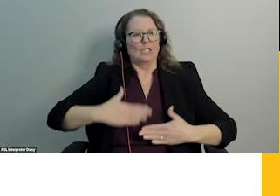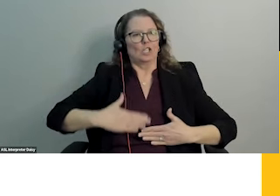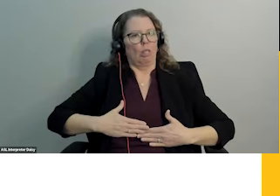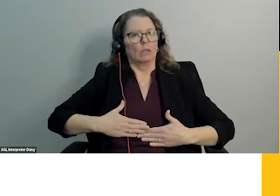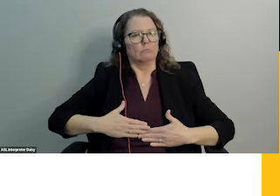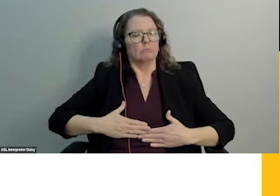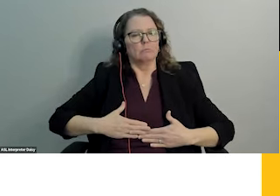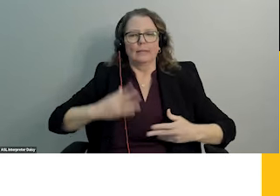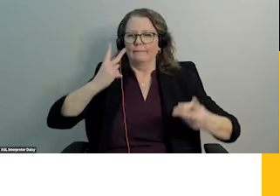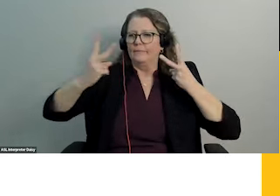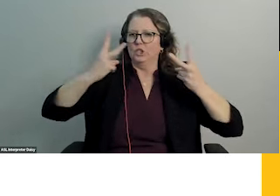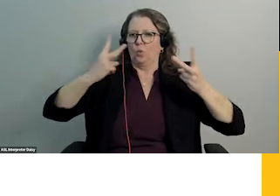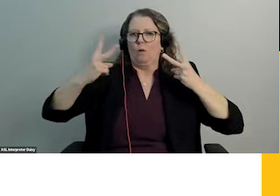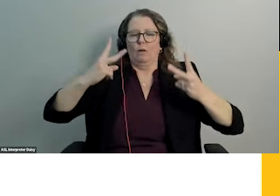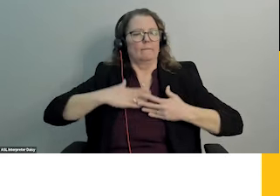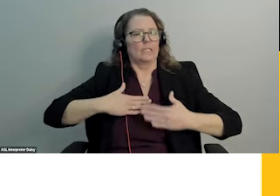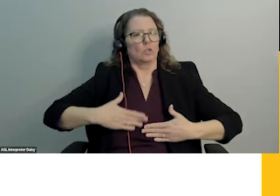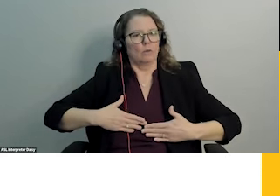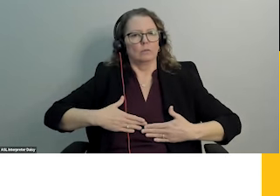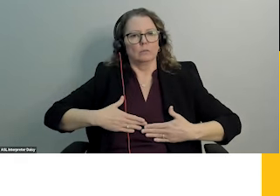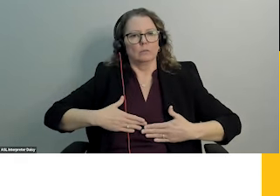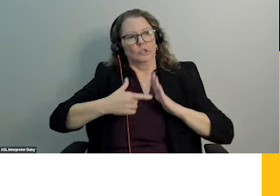It's the visual expression of disability